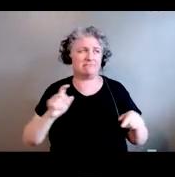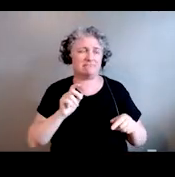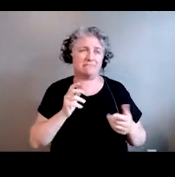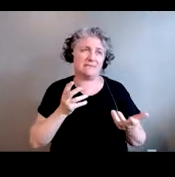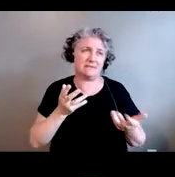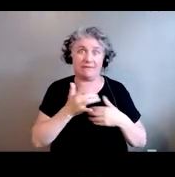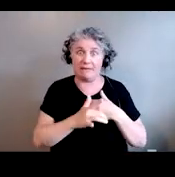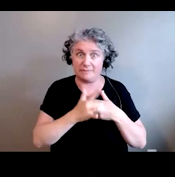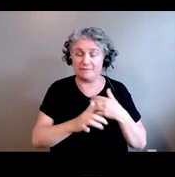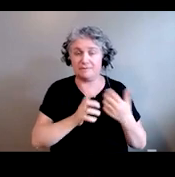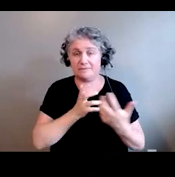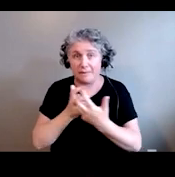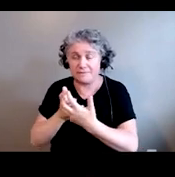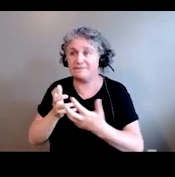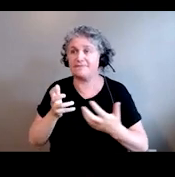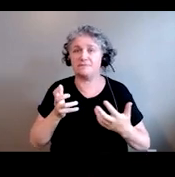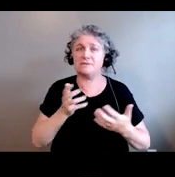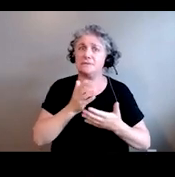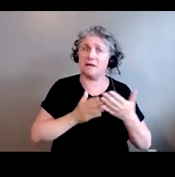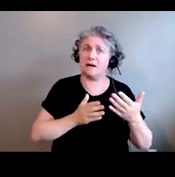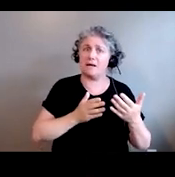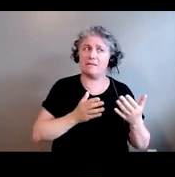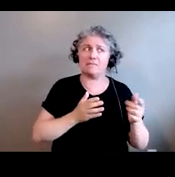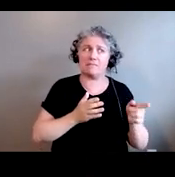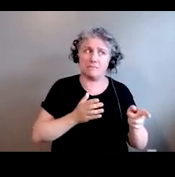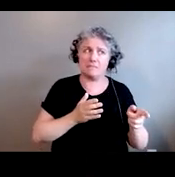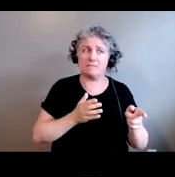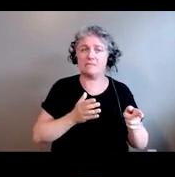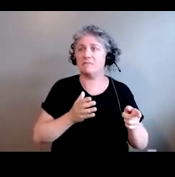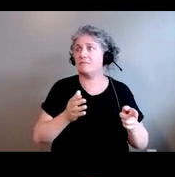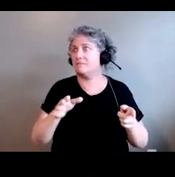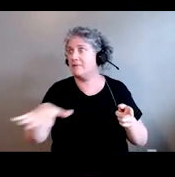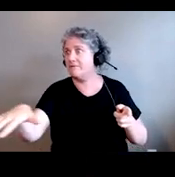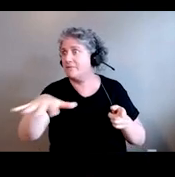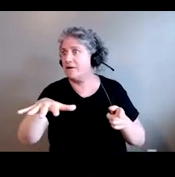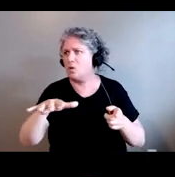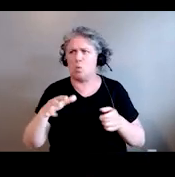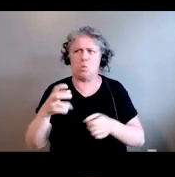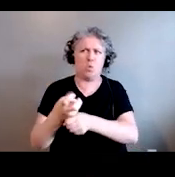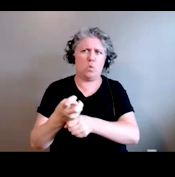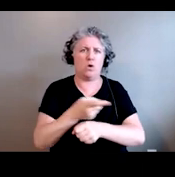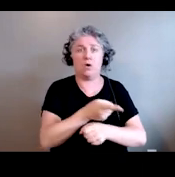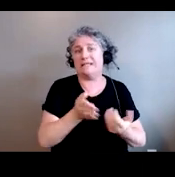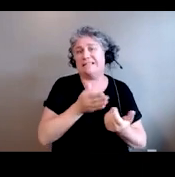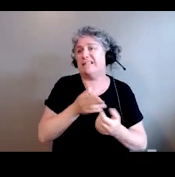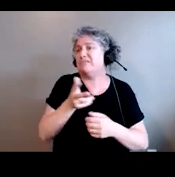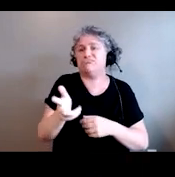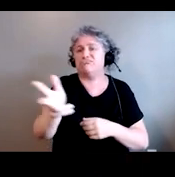Some of which can make very challenging terrain a whole lot easier. Some that can only be used on very easy to rain a whole lot easier, some that can only be used on very easy terrain